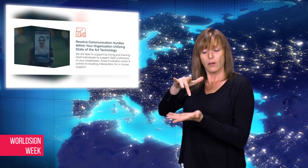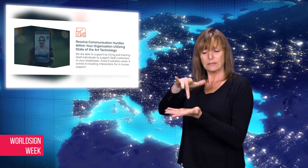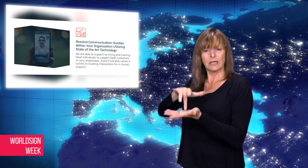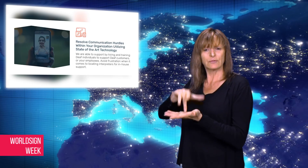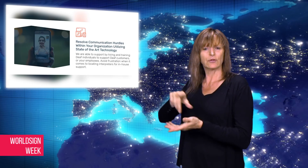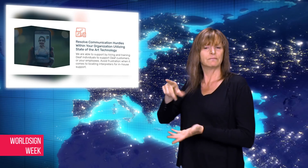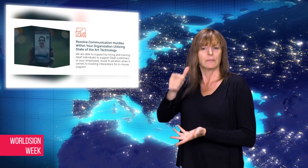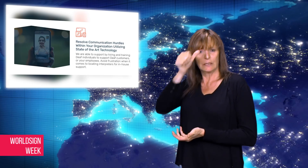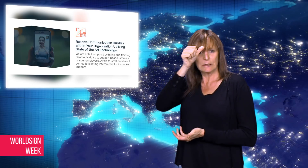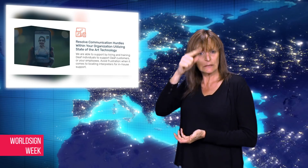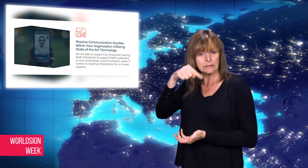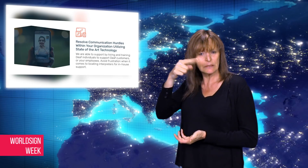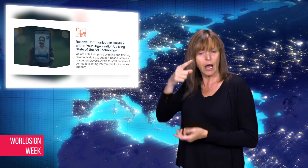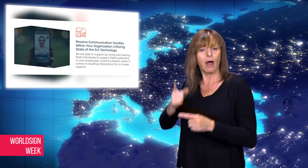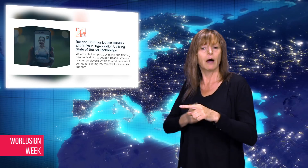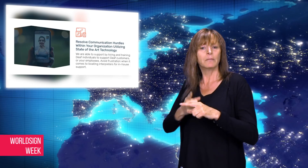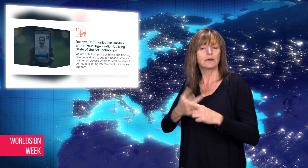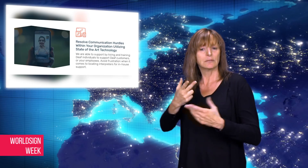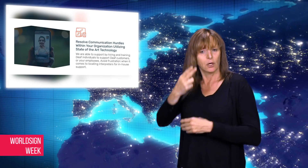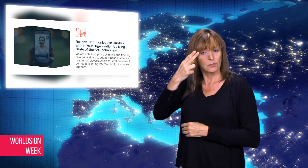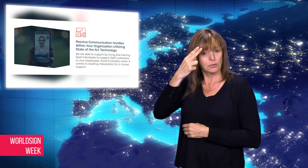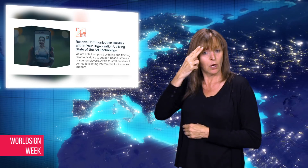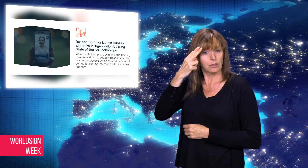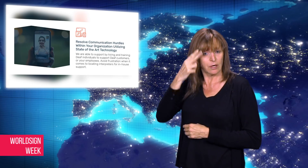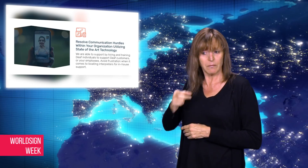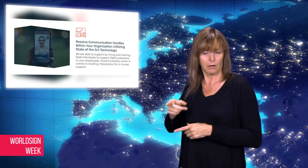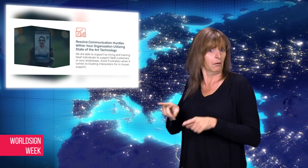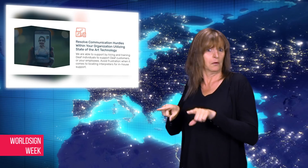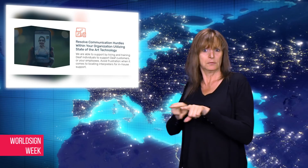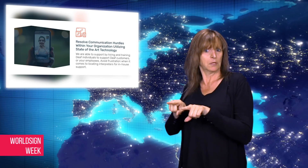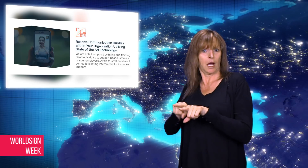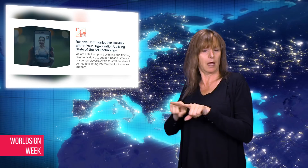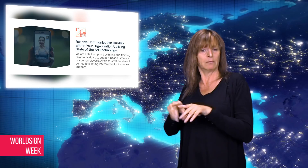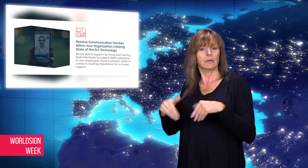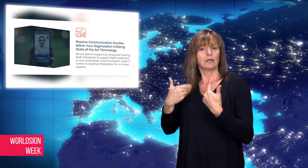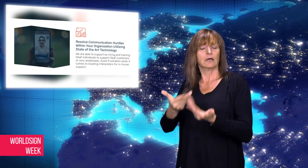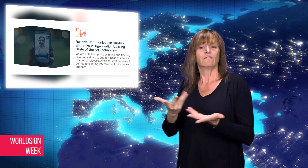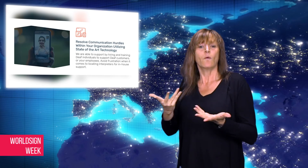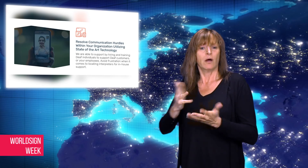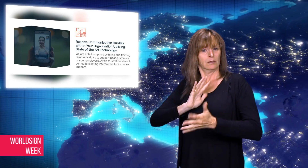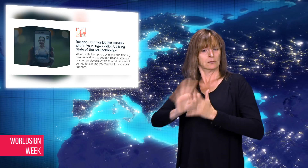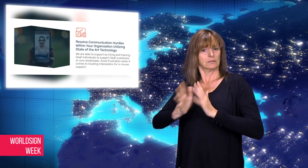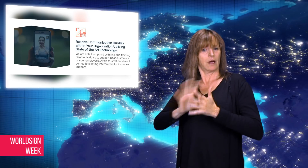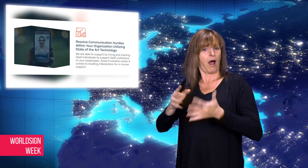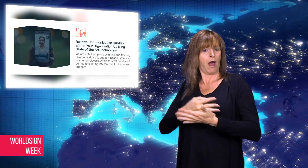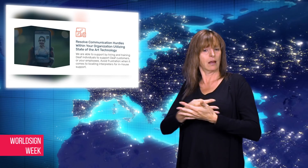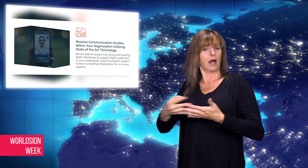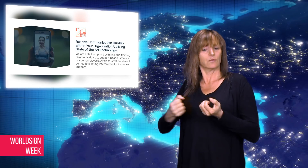consumers through American Sign